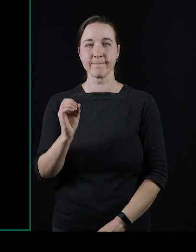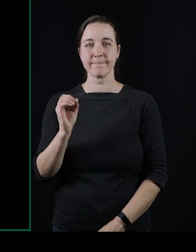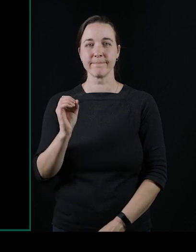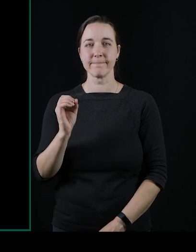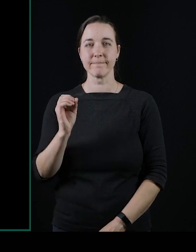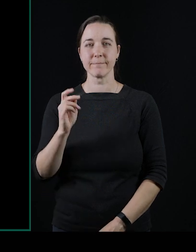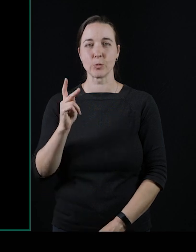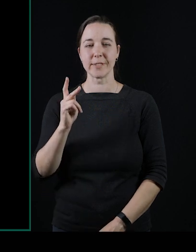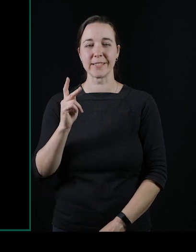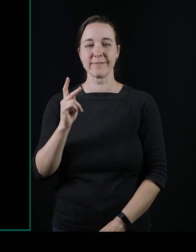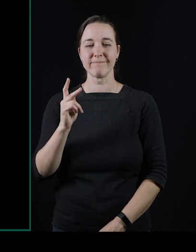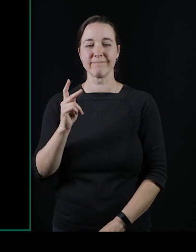Okay.